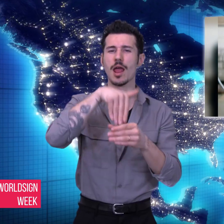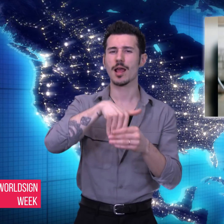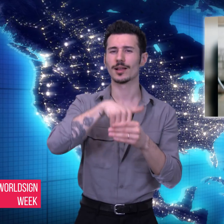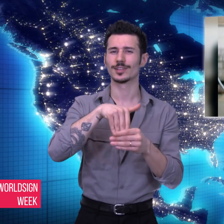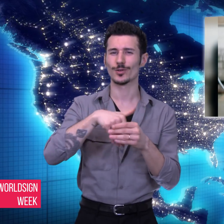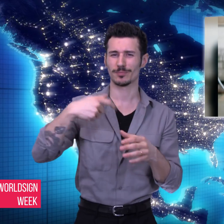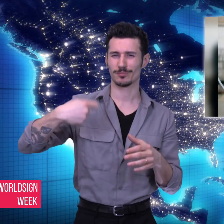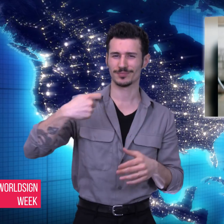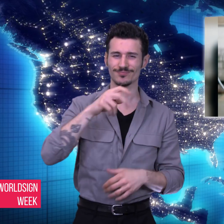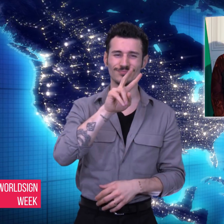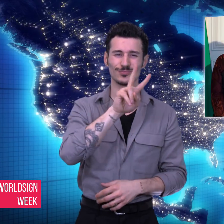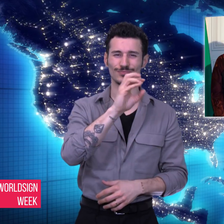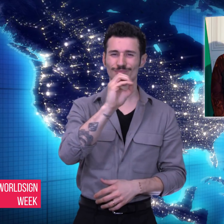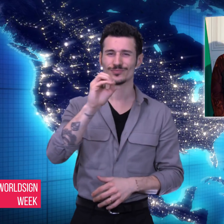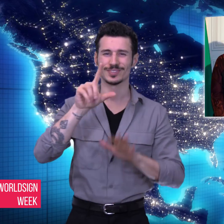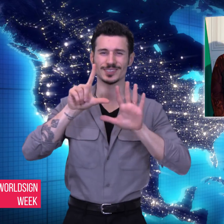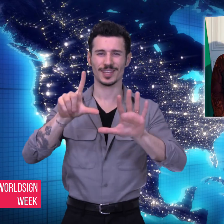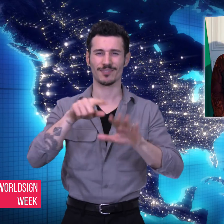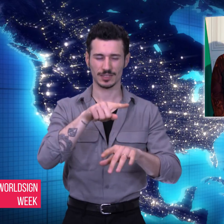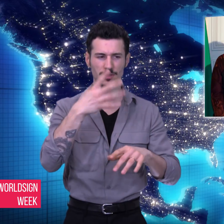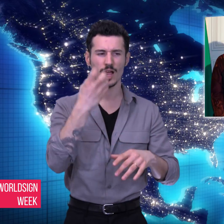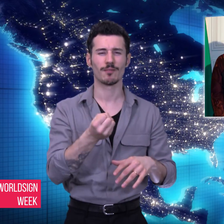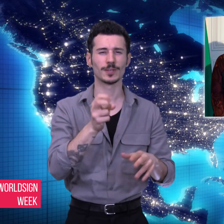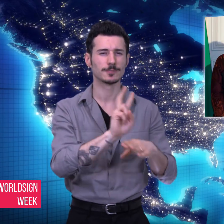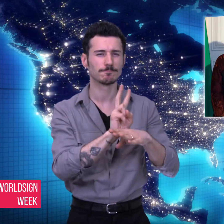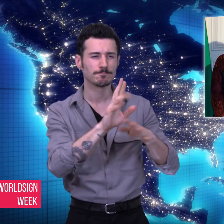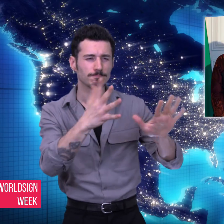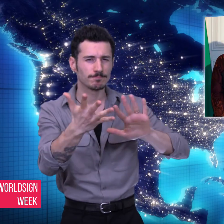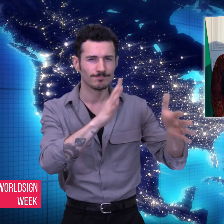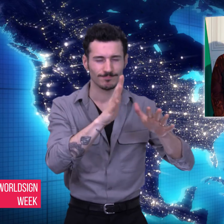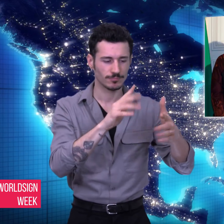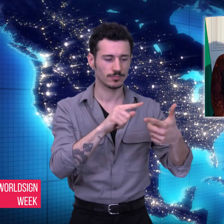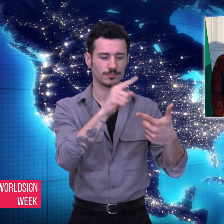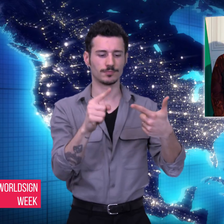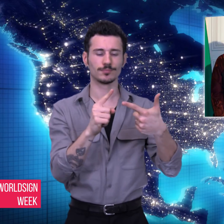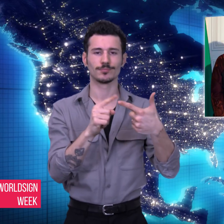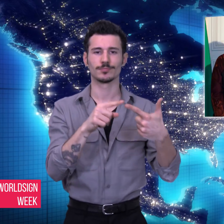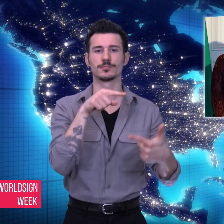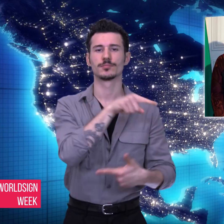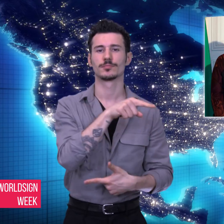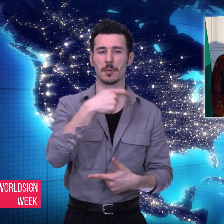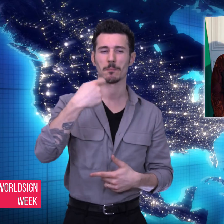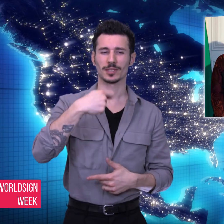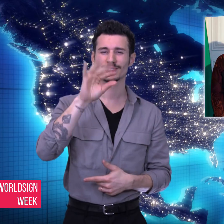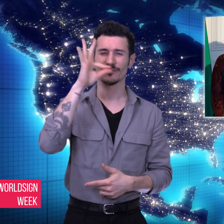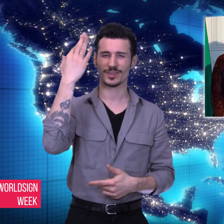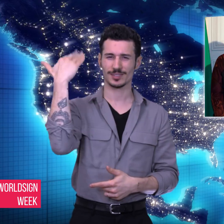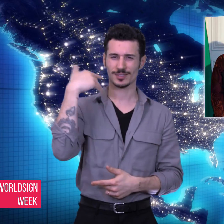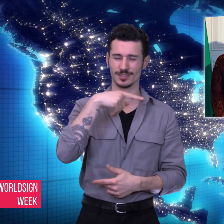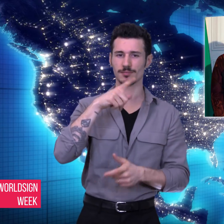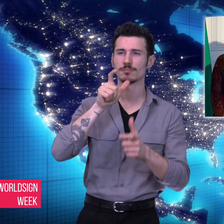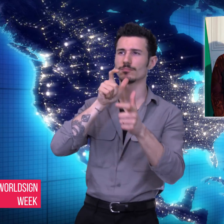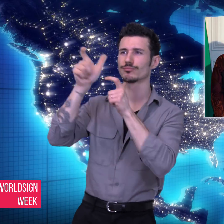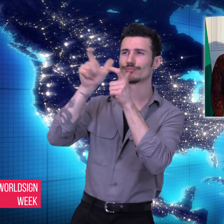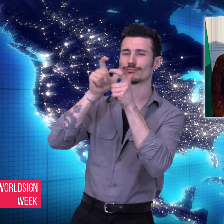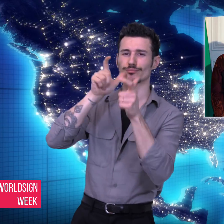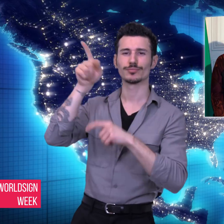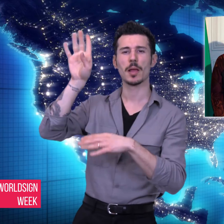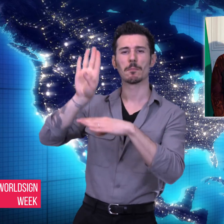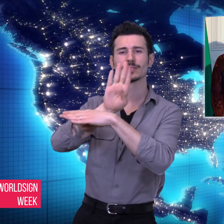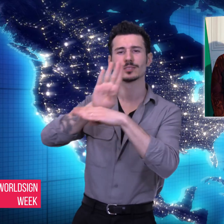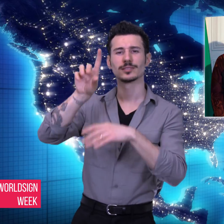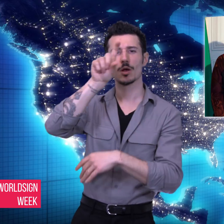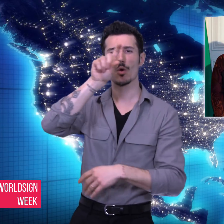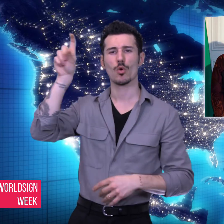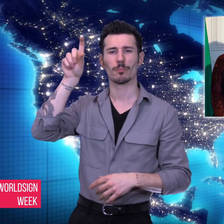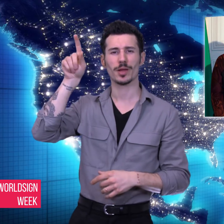presidential campaign, including monies allegedly received from a